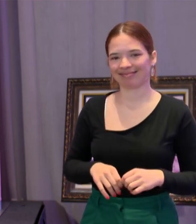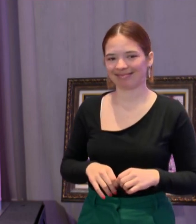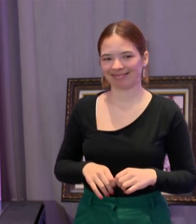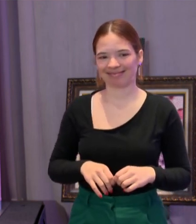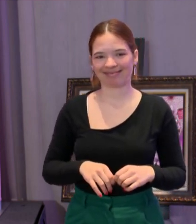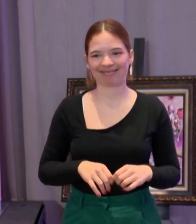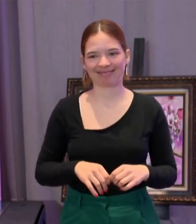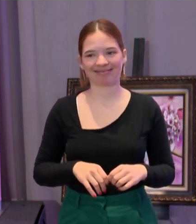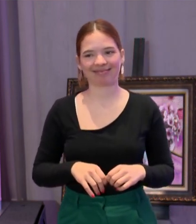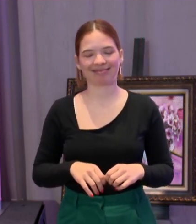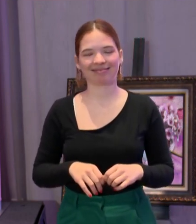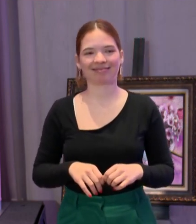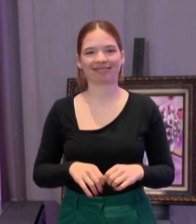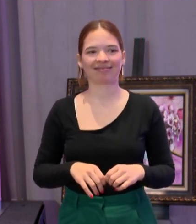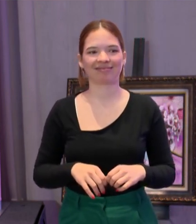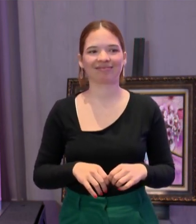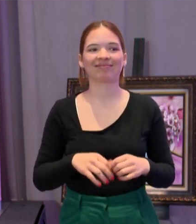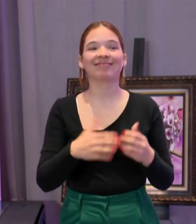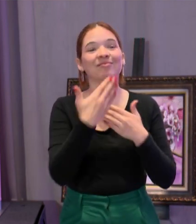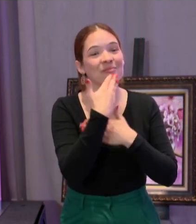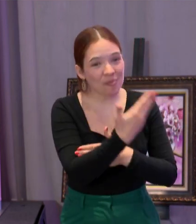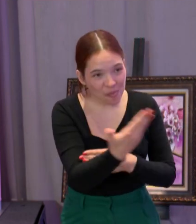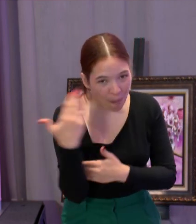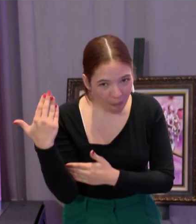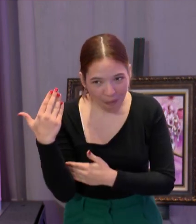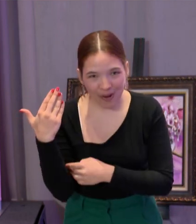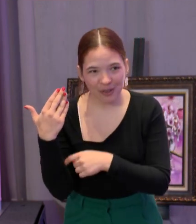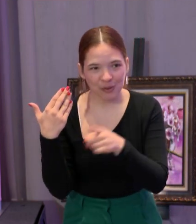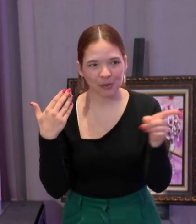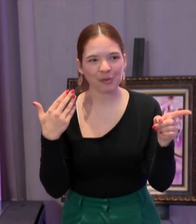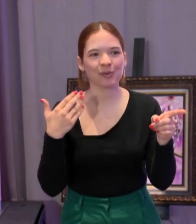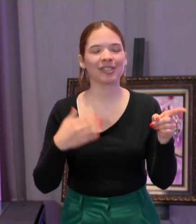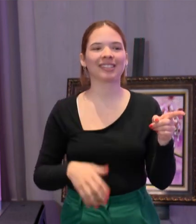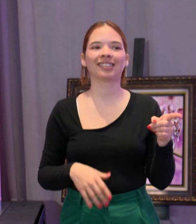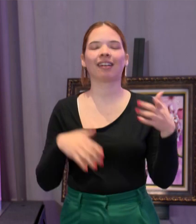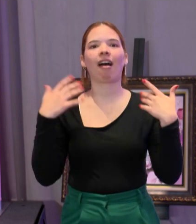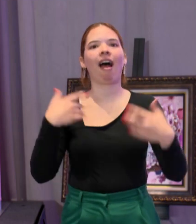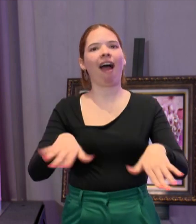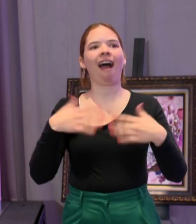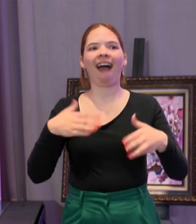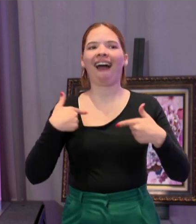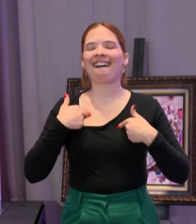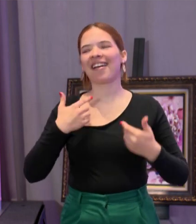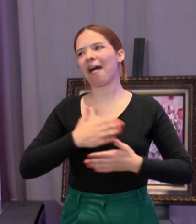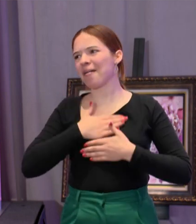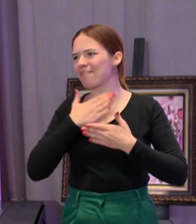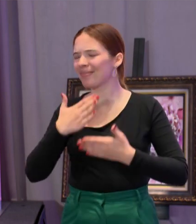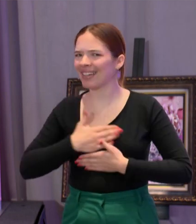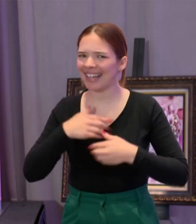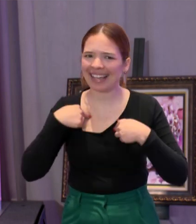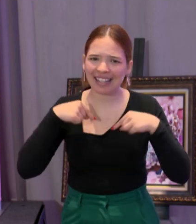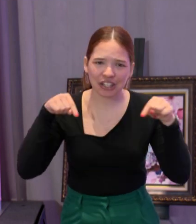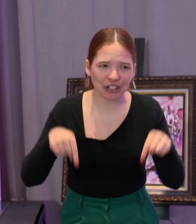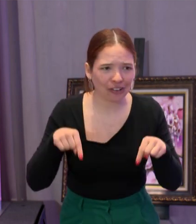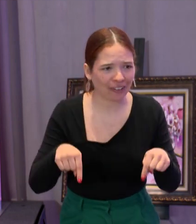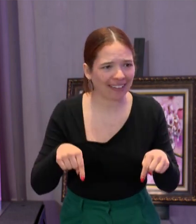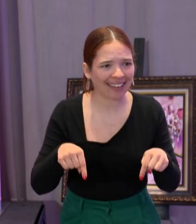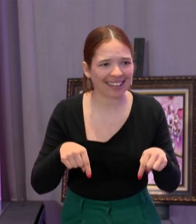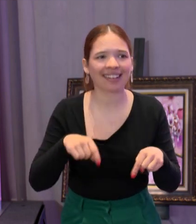GOOD MORNING. THANK YOU. I'M SO PLEASED TO BE HERE TODAY ON BEHALF OF AMAZON, FOR ONE OF